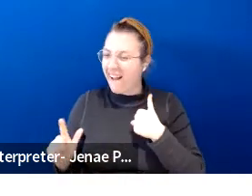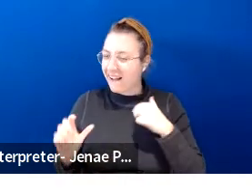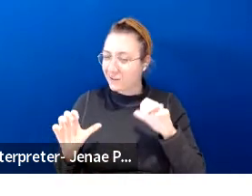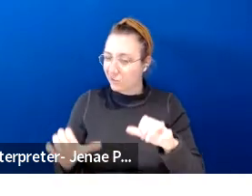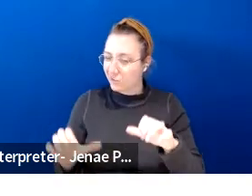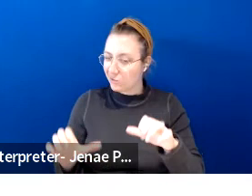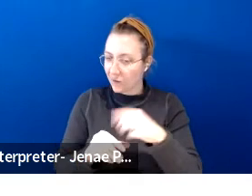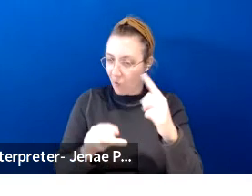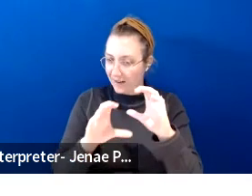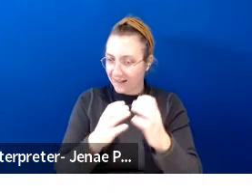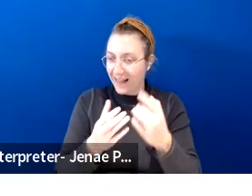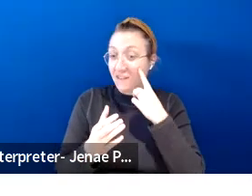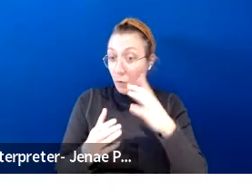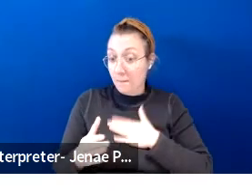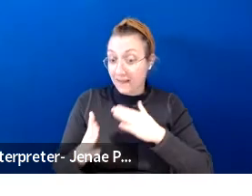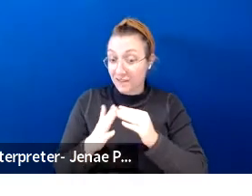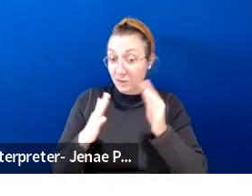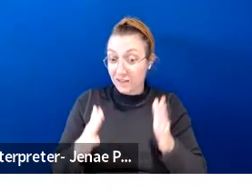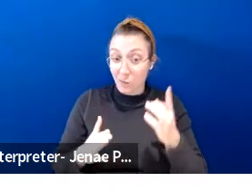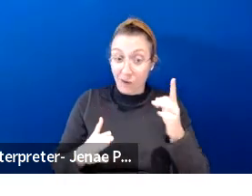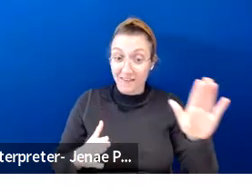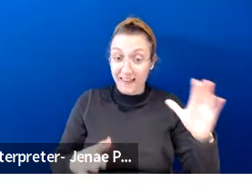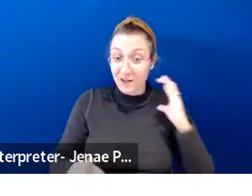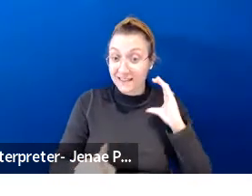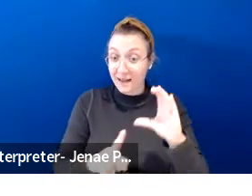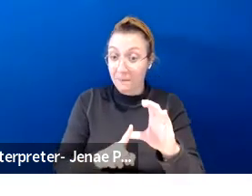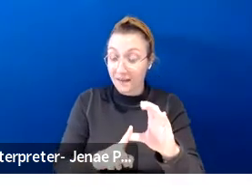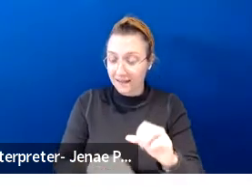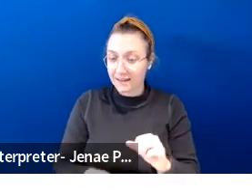my students is one of their assignments is that they are to watch their thoughts